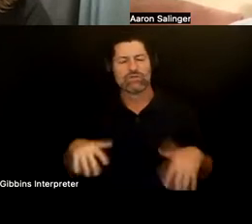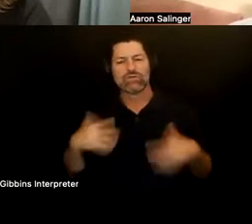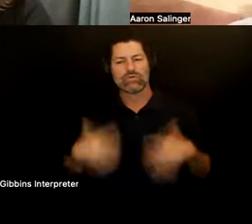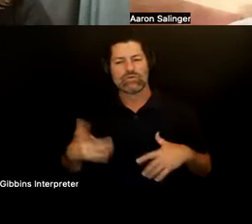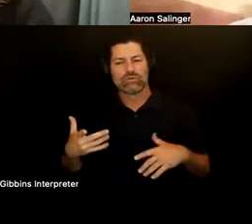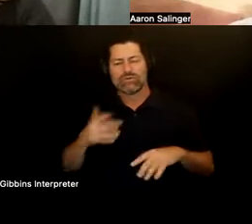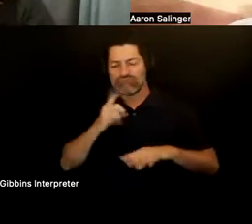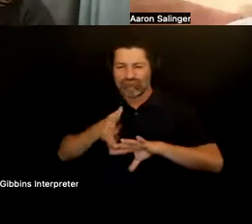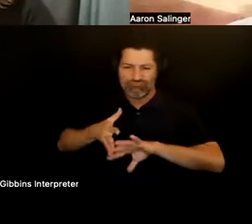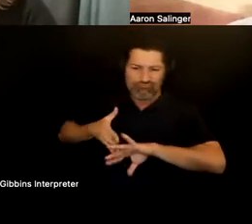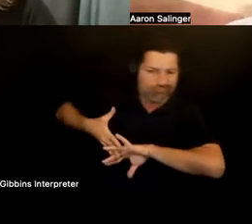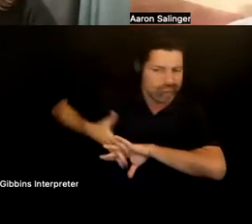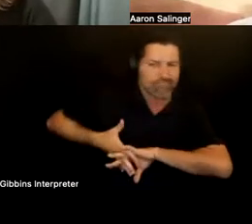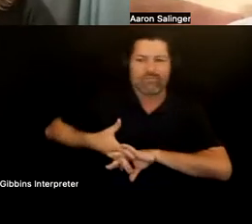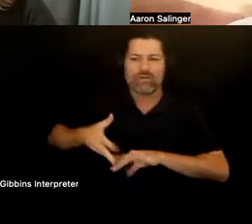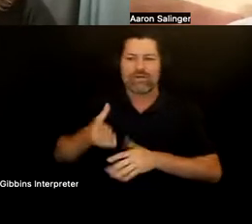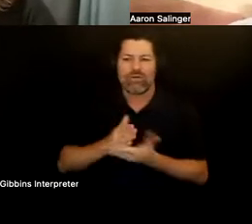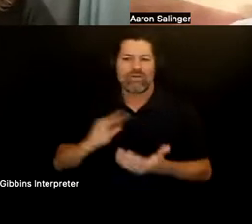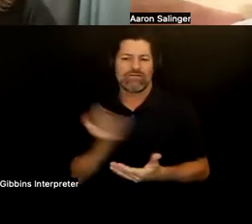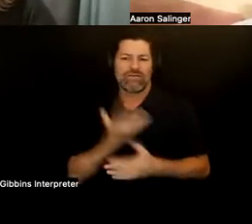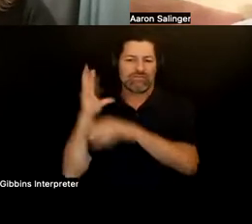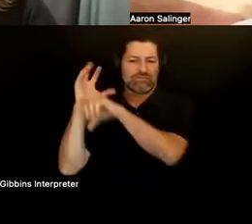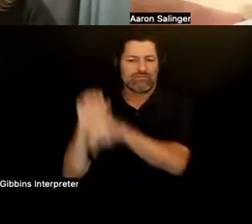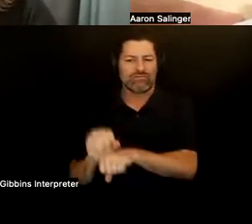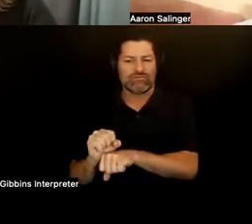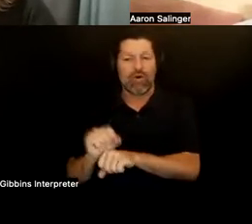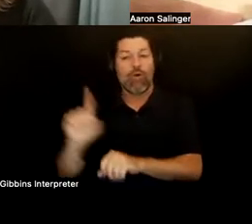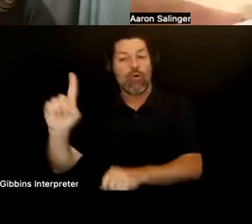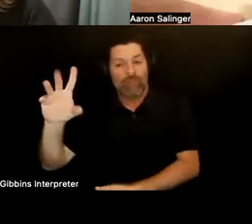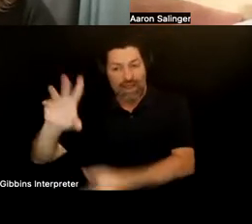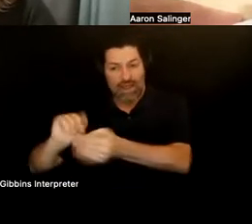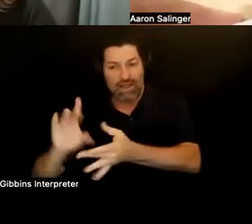19:48:58 Oh, and i'm gonna say one more thing about wine because this is my zoom, and I